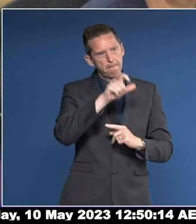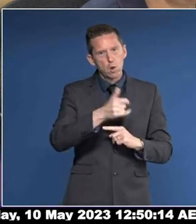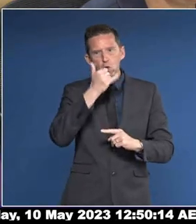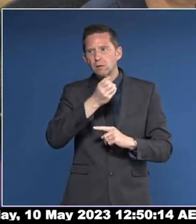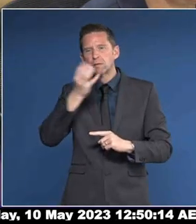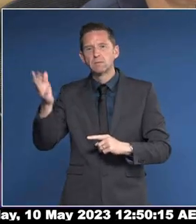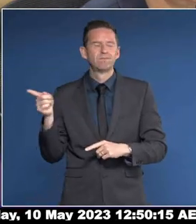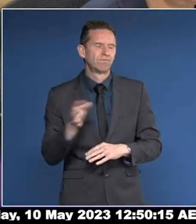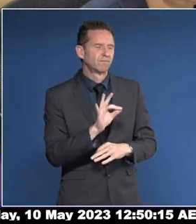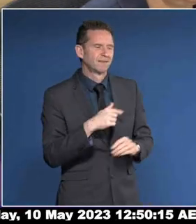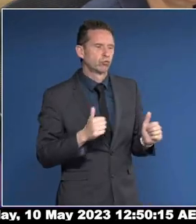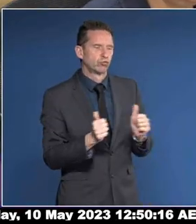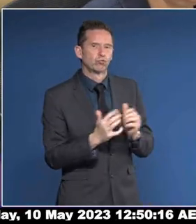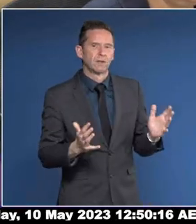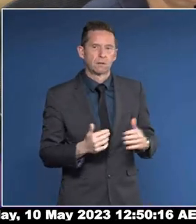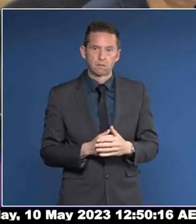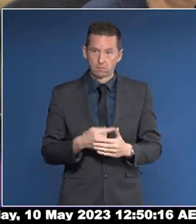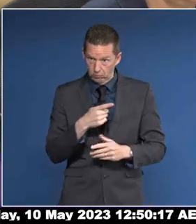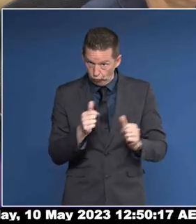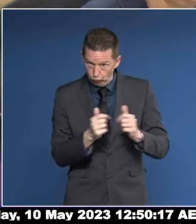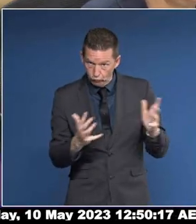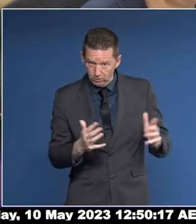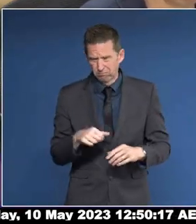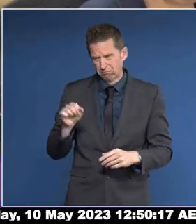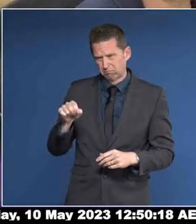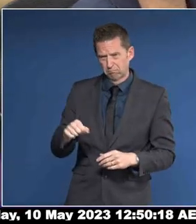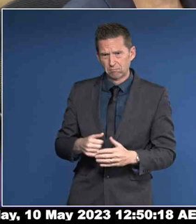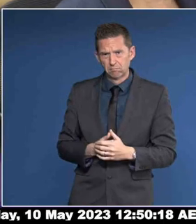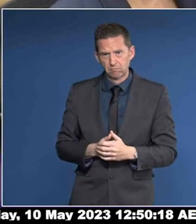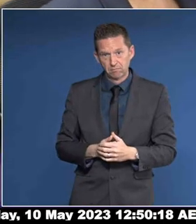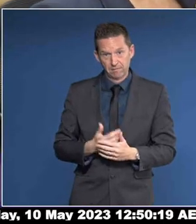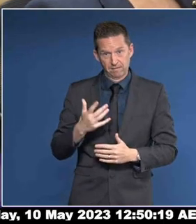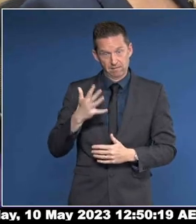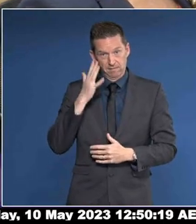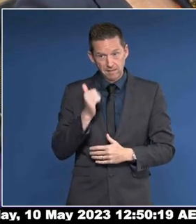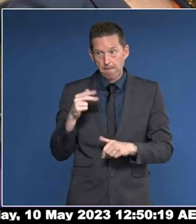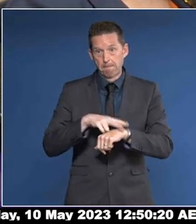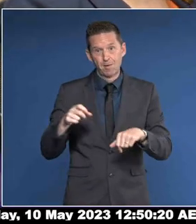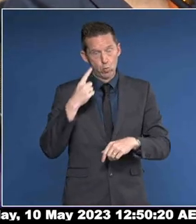You do? Yes. So even though the police observed the children wearing soiled nappies,